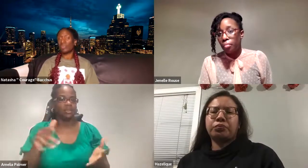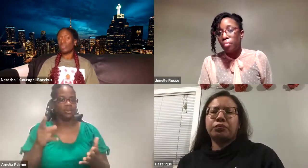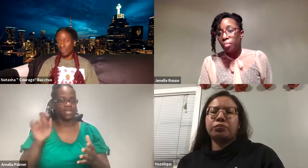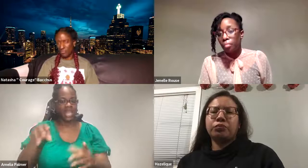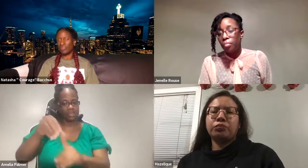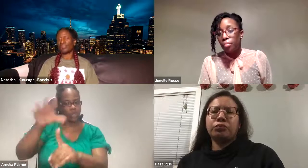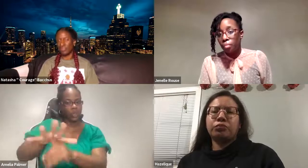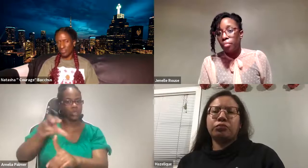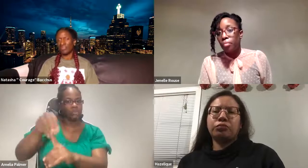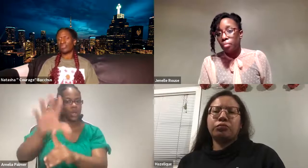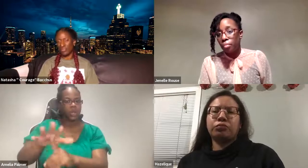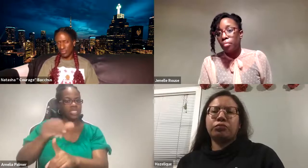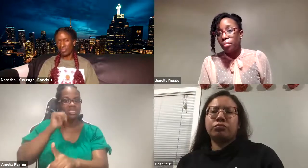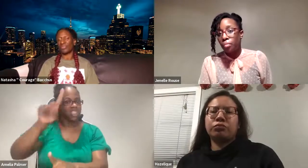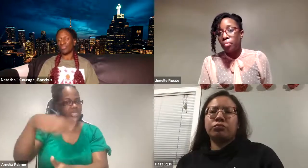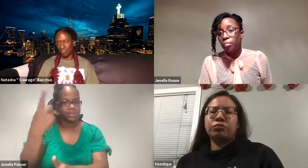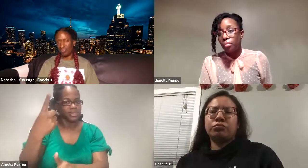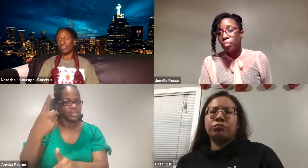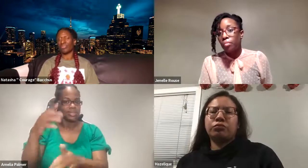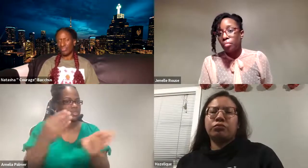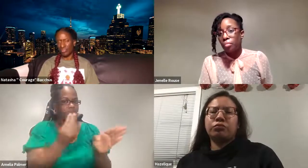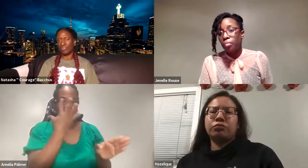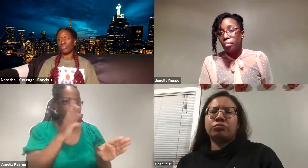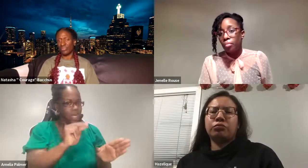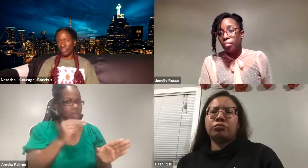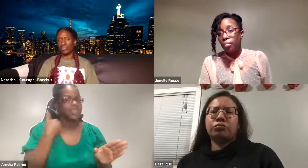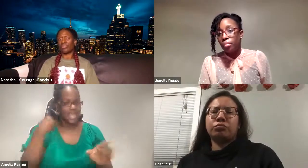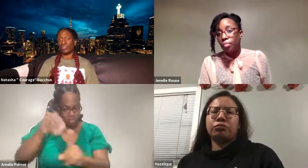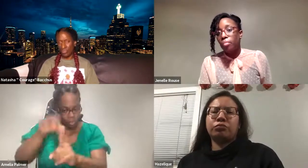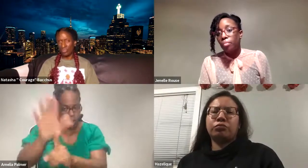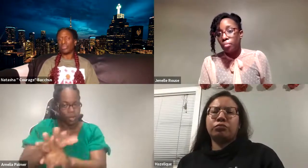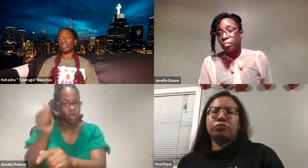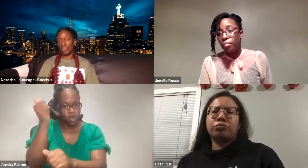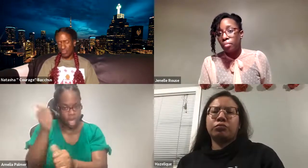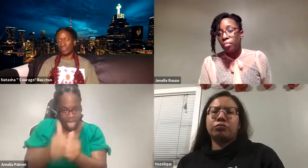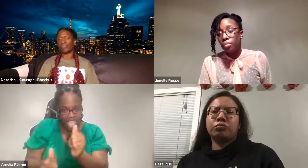who's leading the movement, it helps that exposure lead. just like you dominique with an indigenous